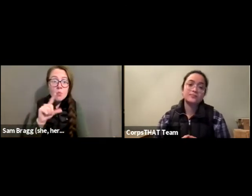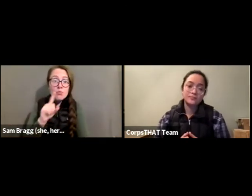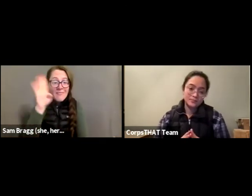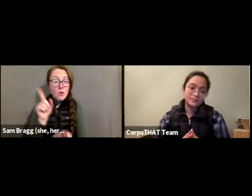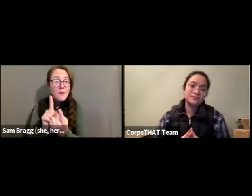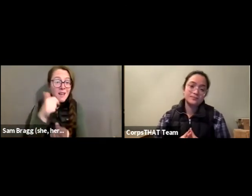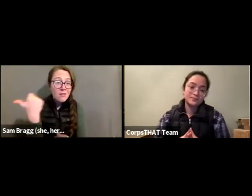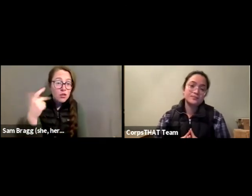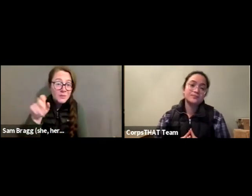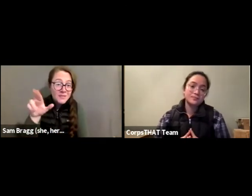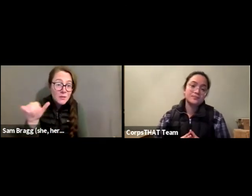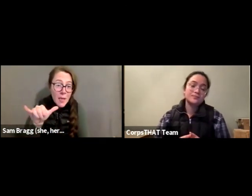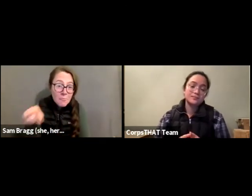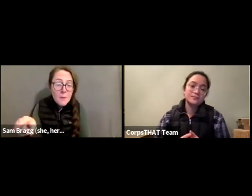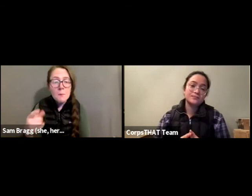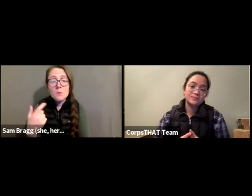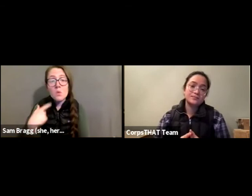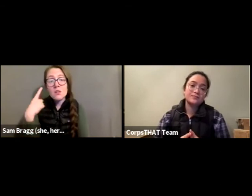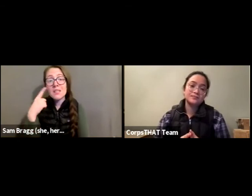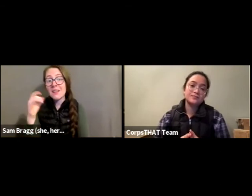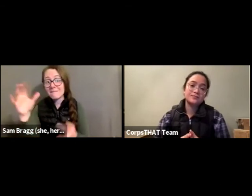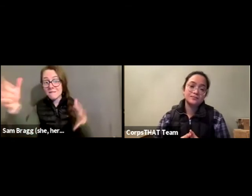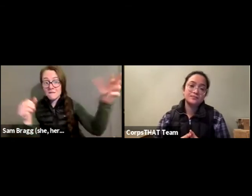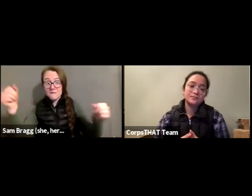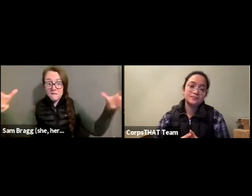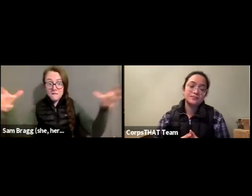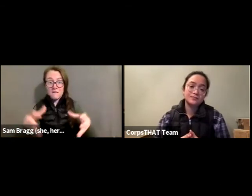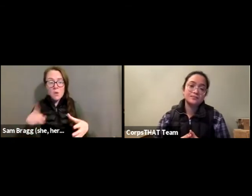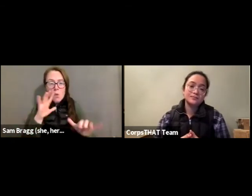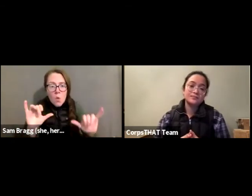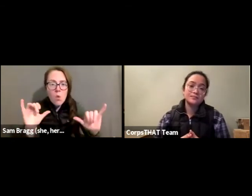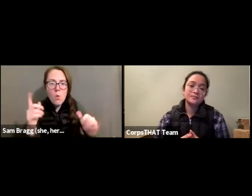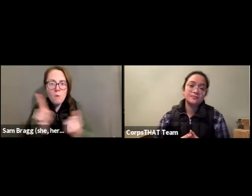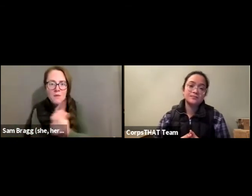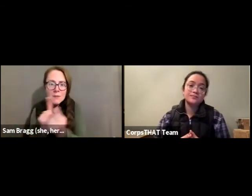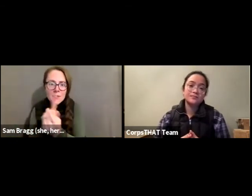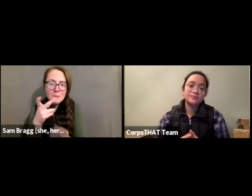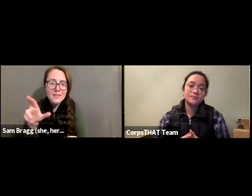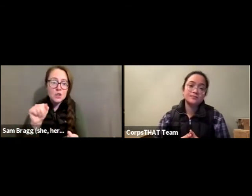in a mainstream program or something like that so the idea of being able to participate with